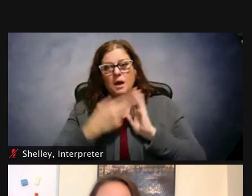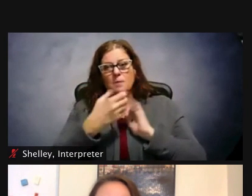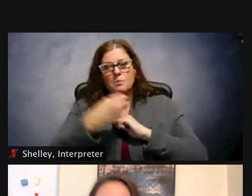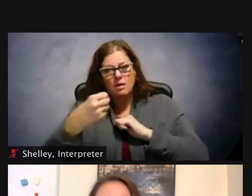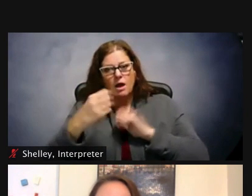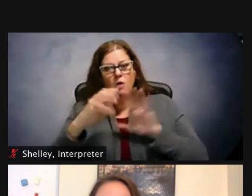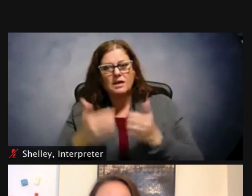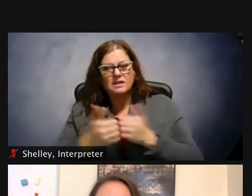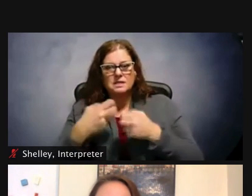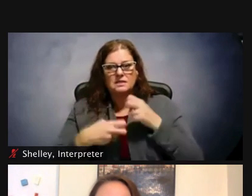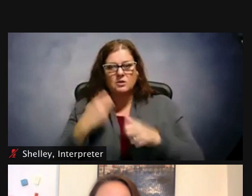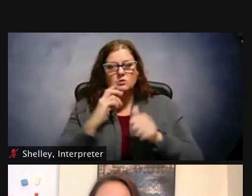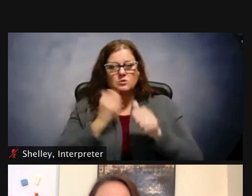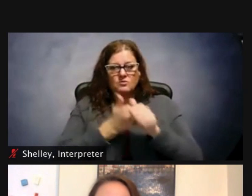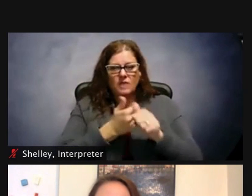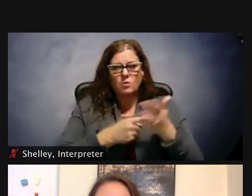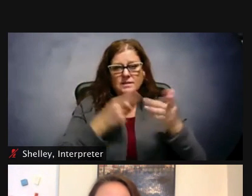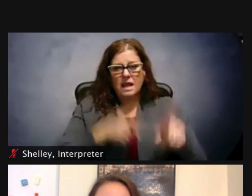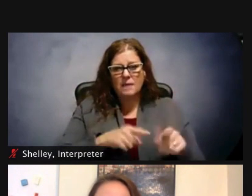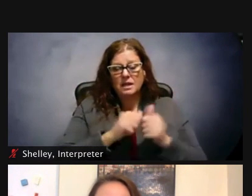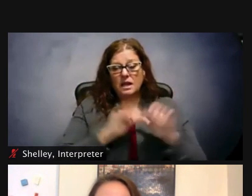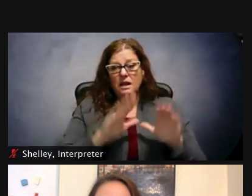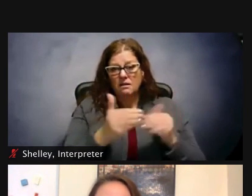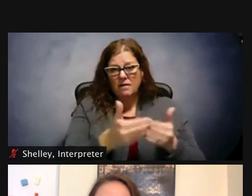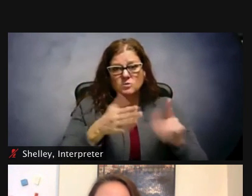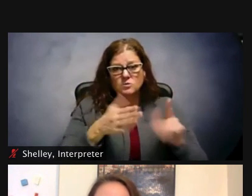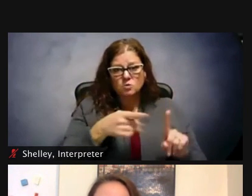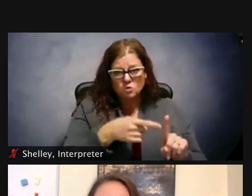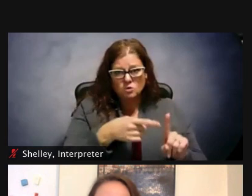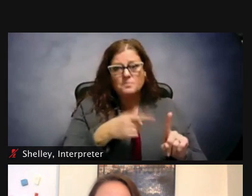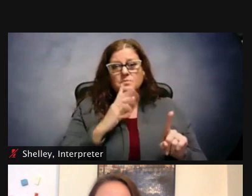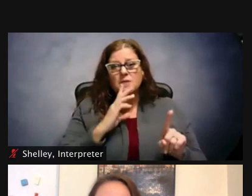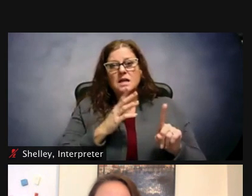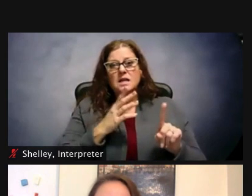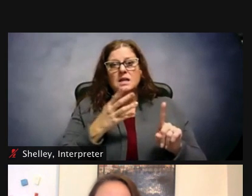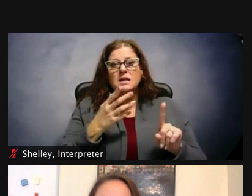difficult to follow what's happening in the classroom and any push-in is important.” So